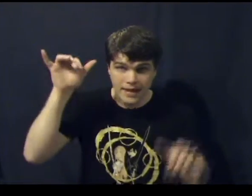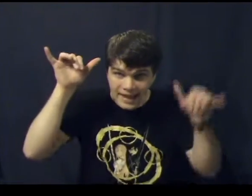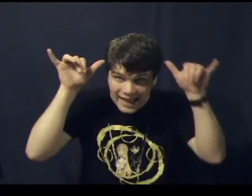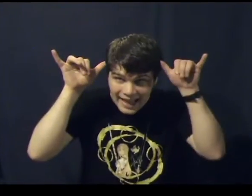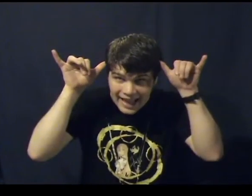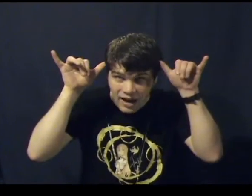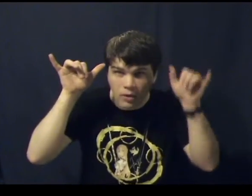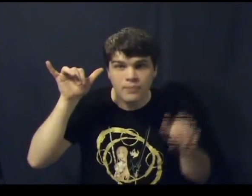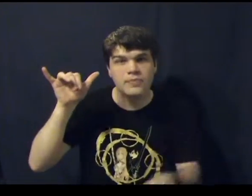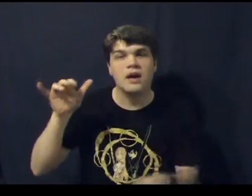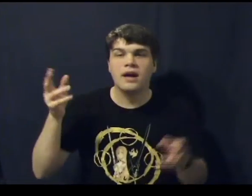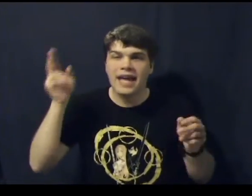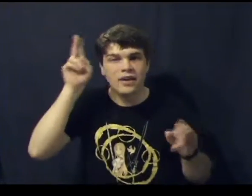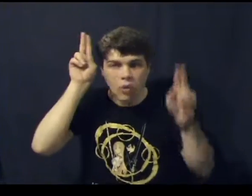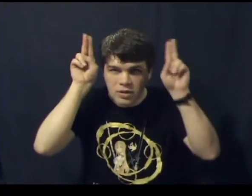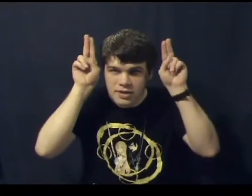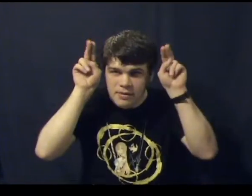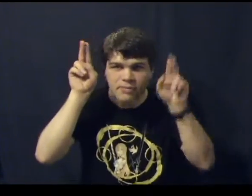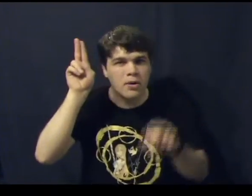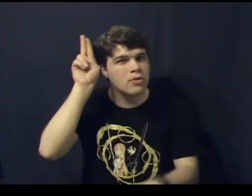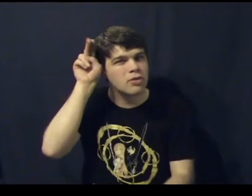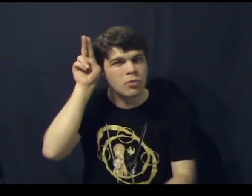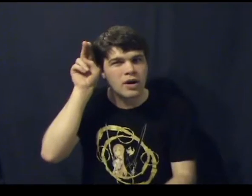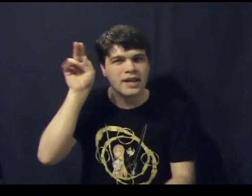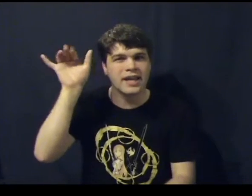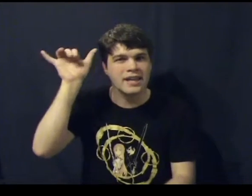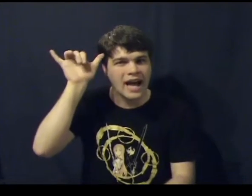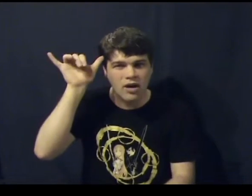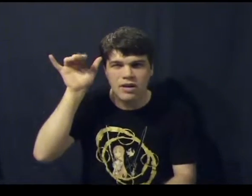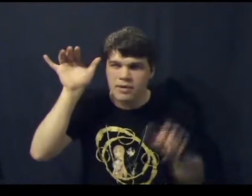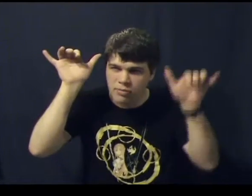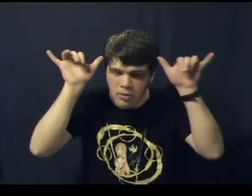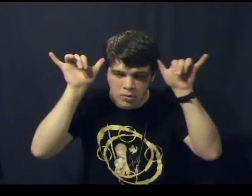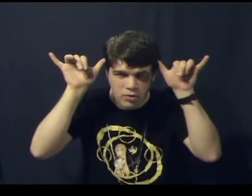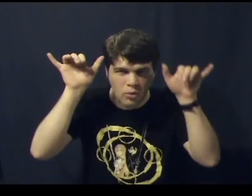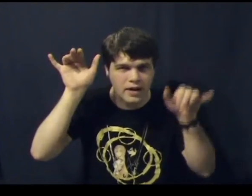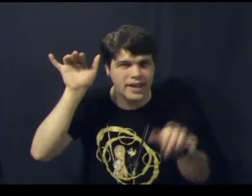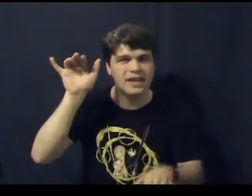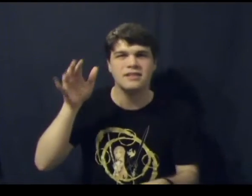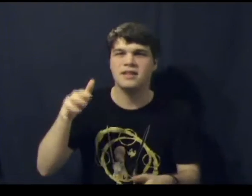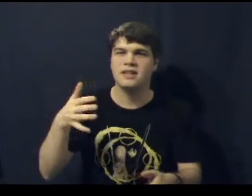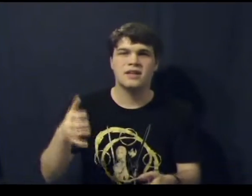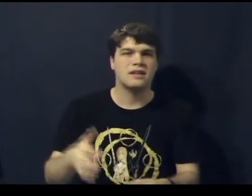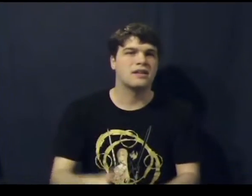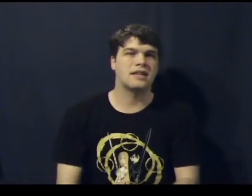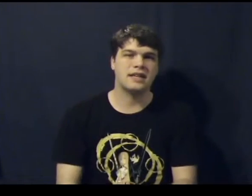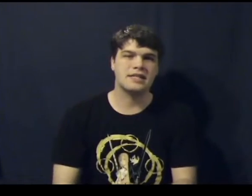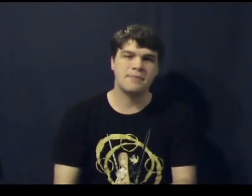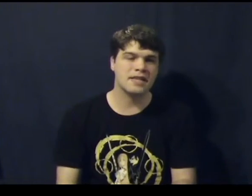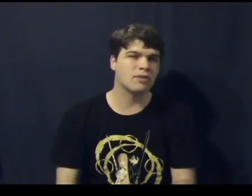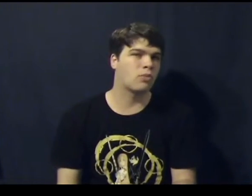Cow. Again horse can be with both or one hand. Cow can be with both or one hand. It depends on what you're